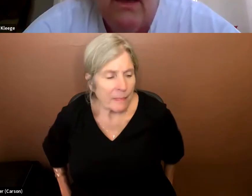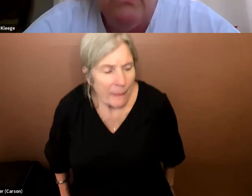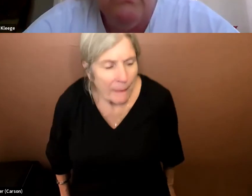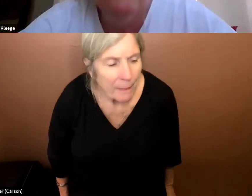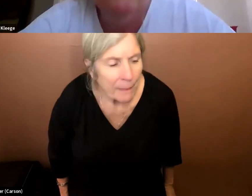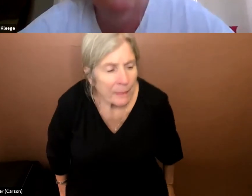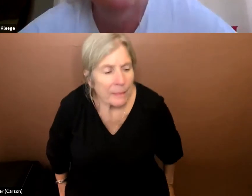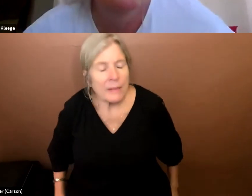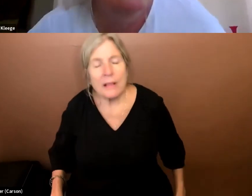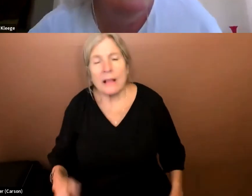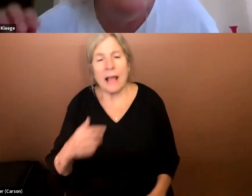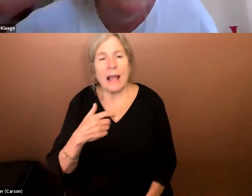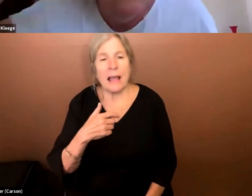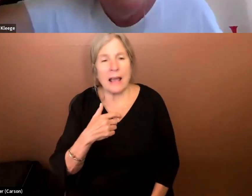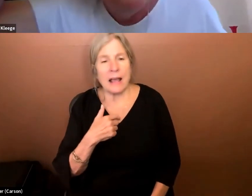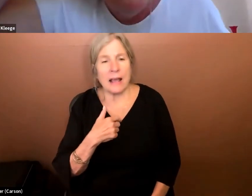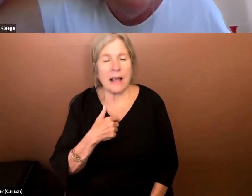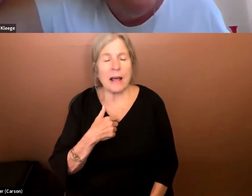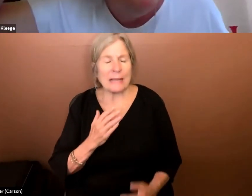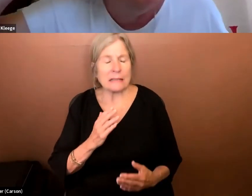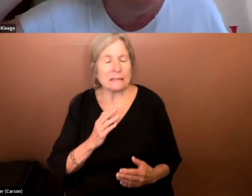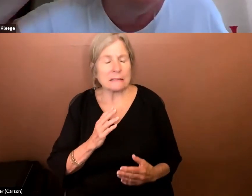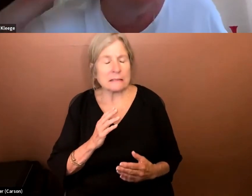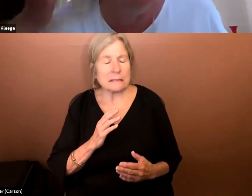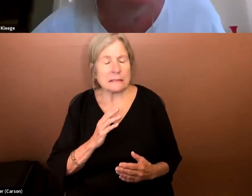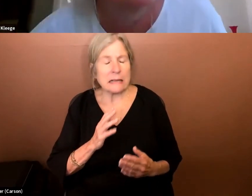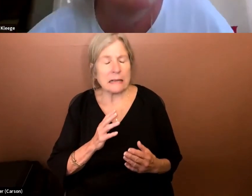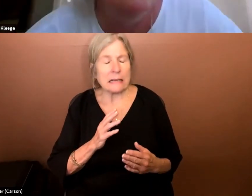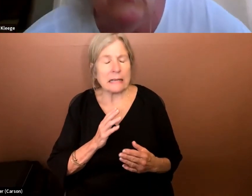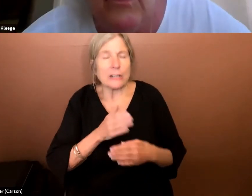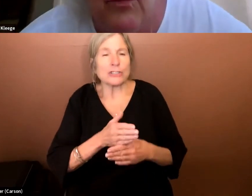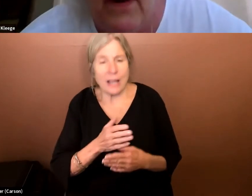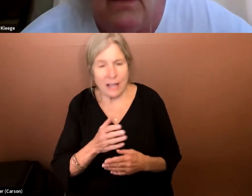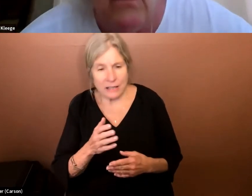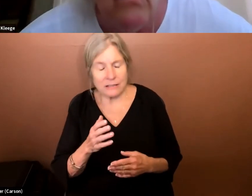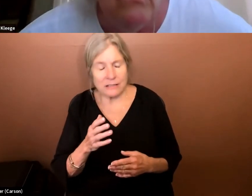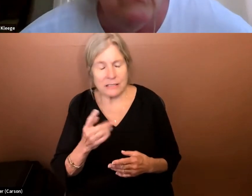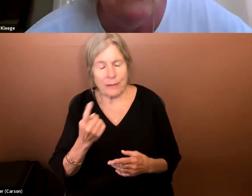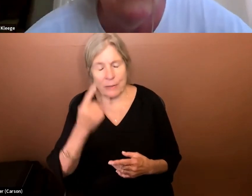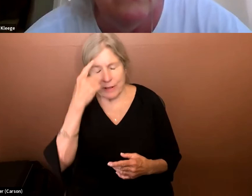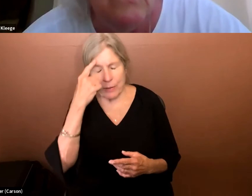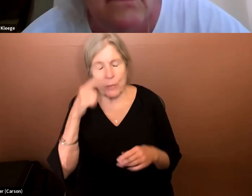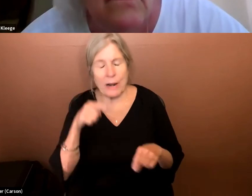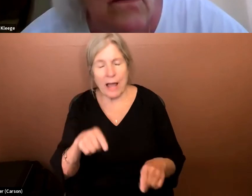I'll interject something that's in my mind. When I learned Braille which I learned as an adult,